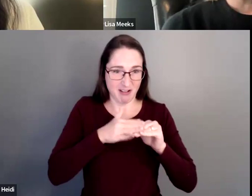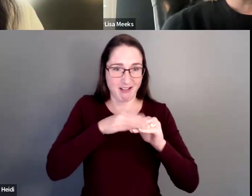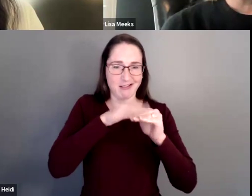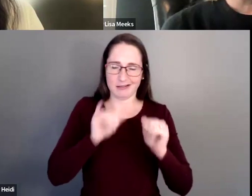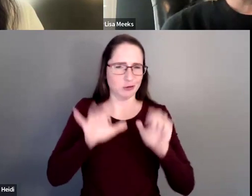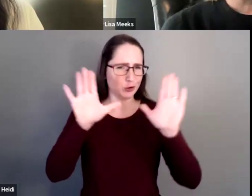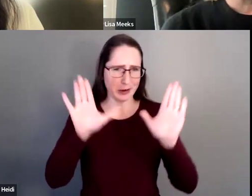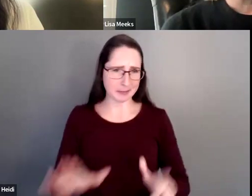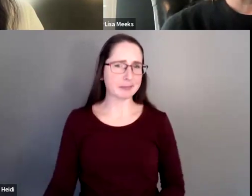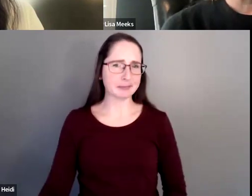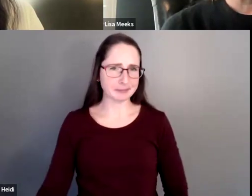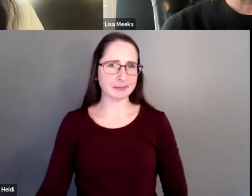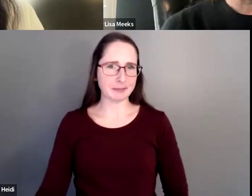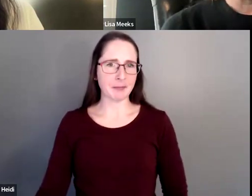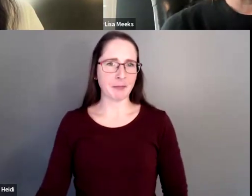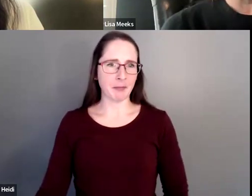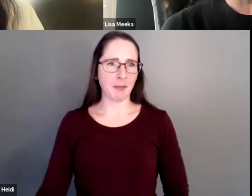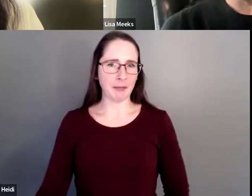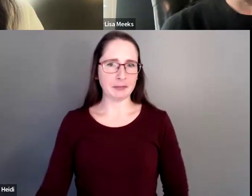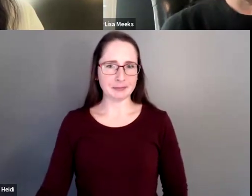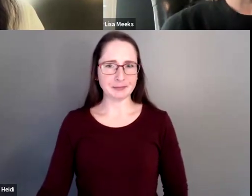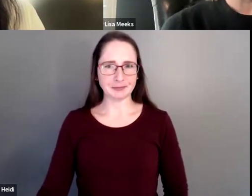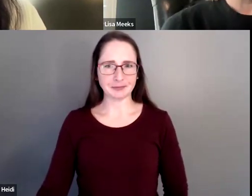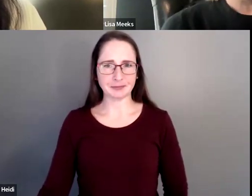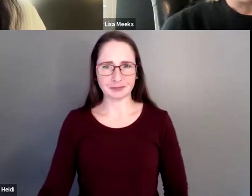And people are still coming in.